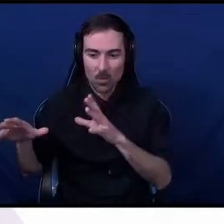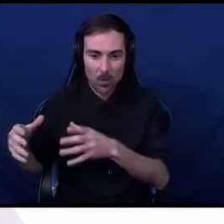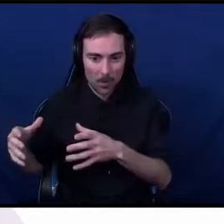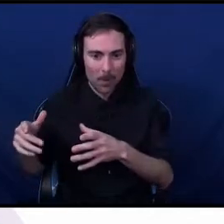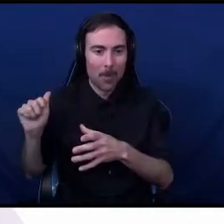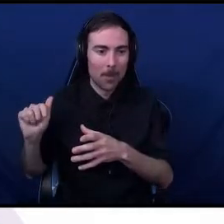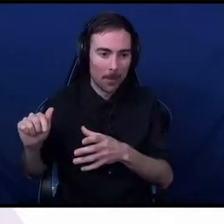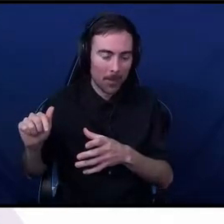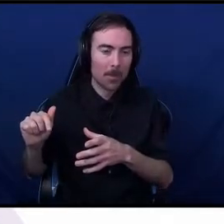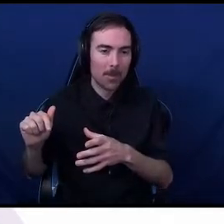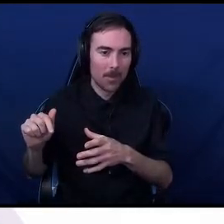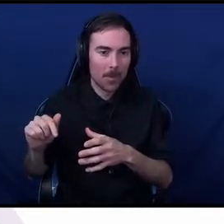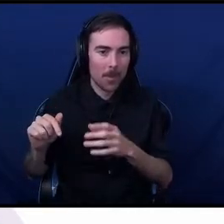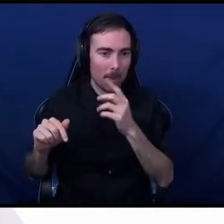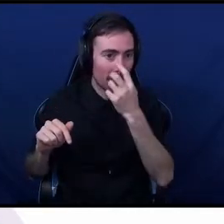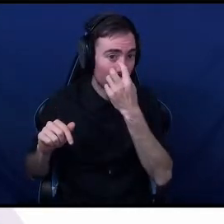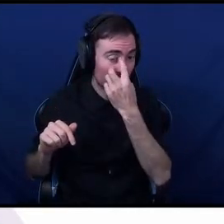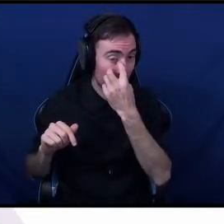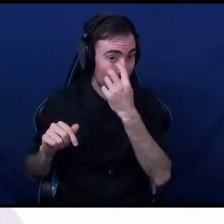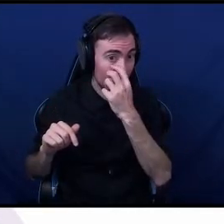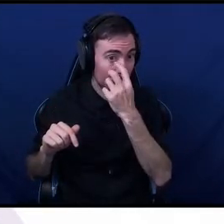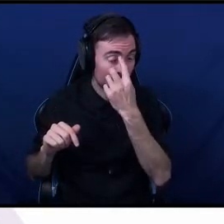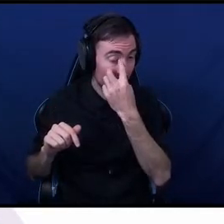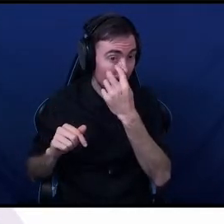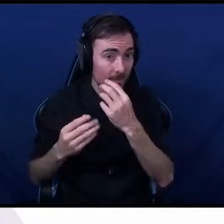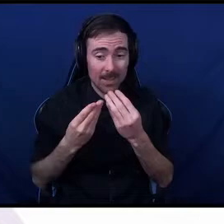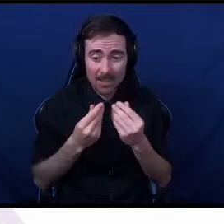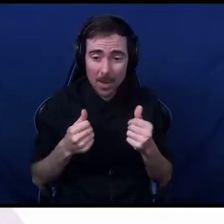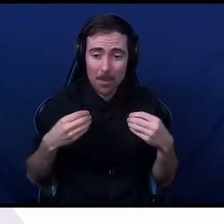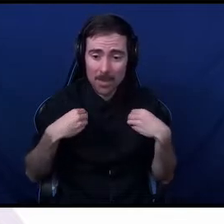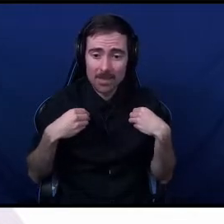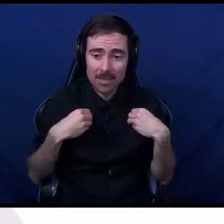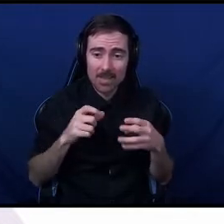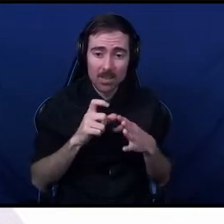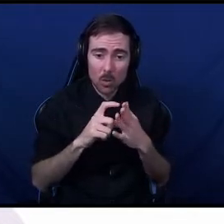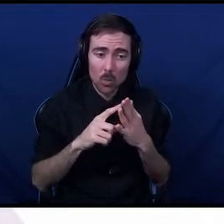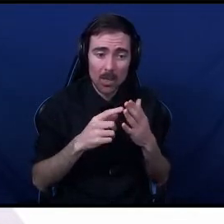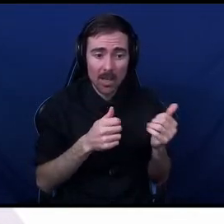have we seen some businesses that are doing it? Well, we've seen some businesses that are doing it partially Well, I